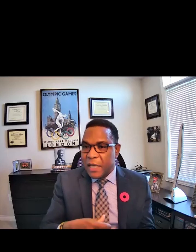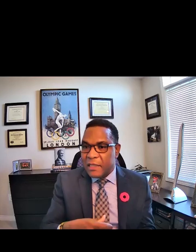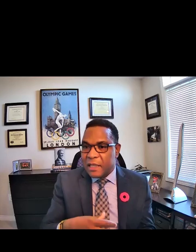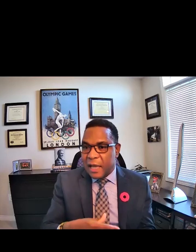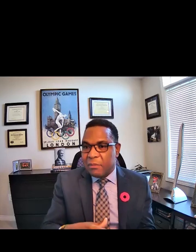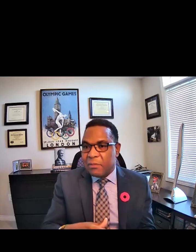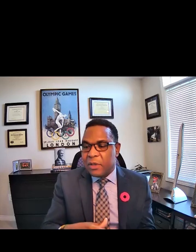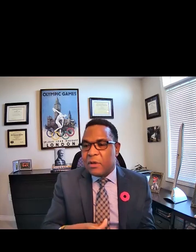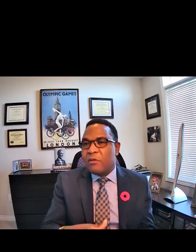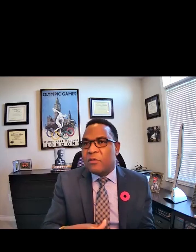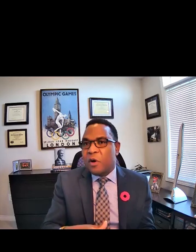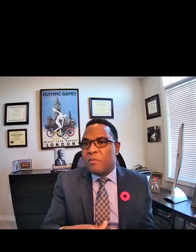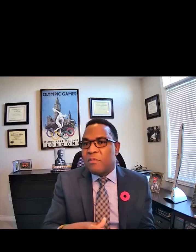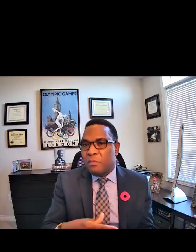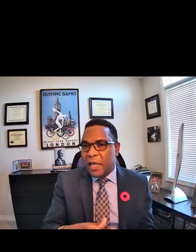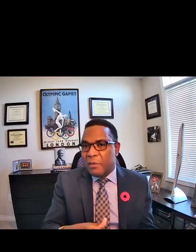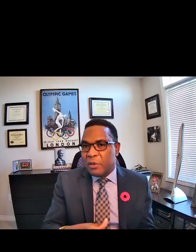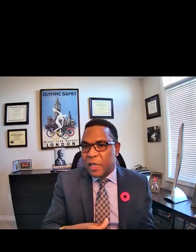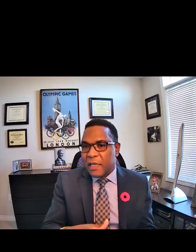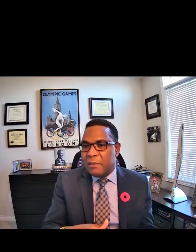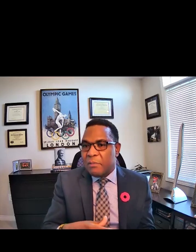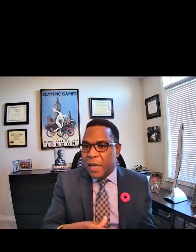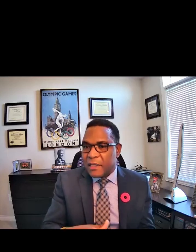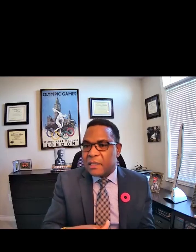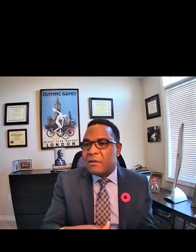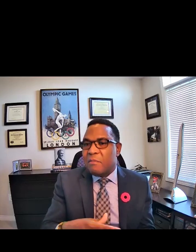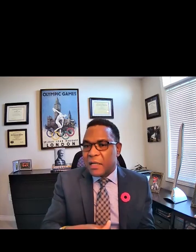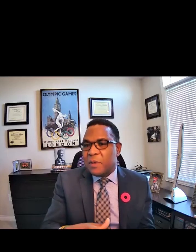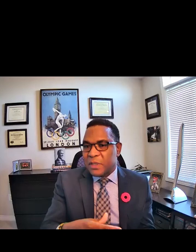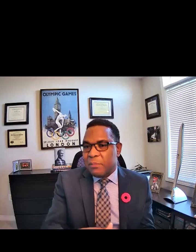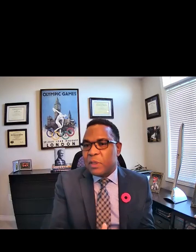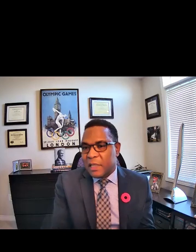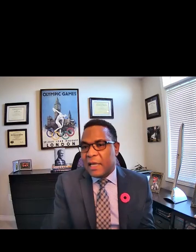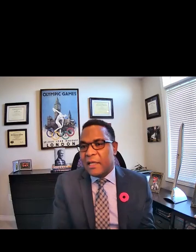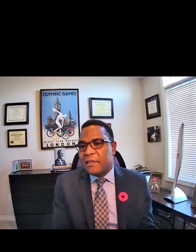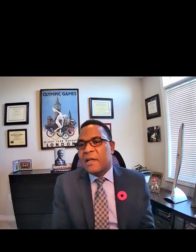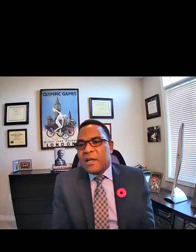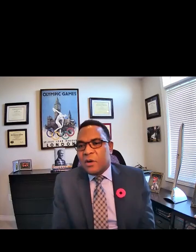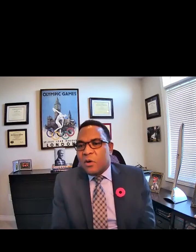impedes them from being able to get the best maximum support that they need.